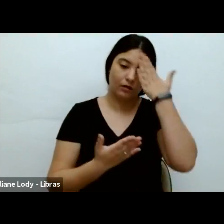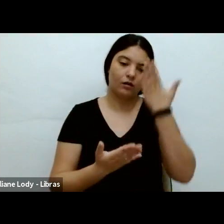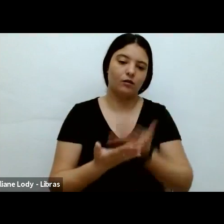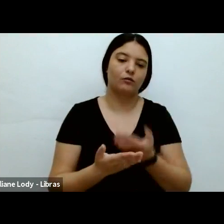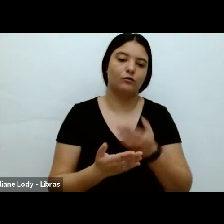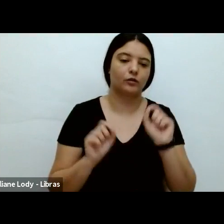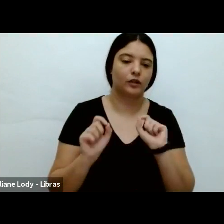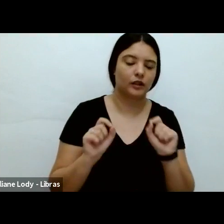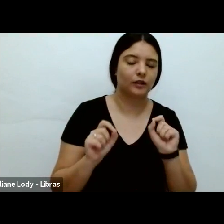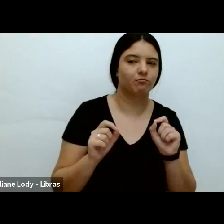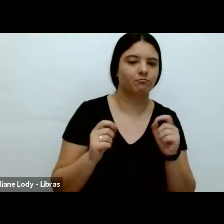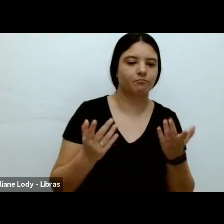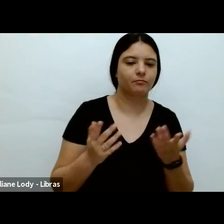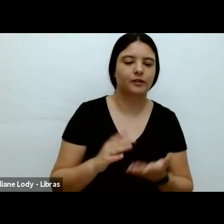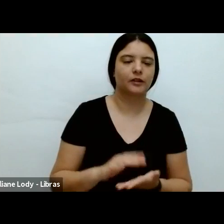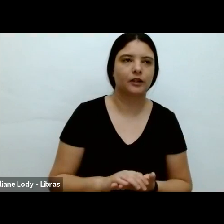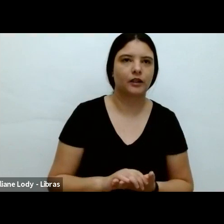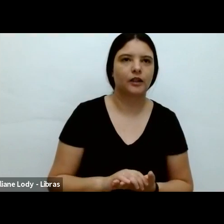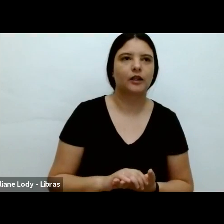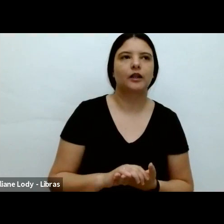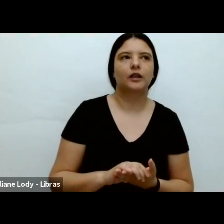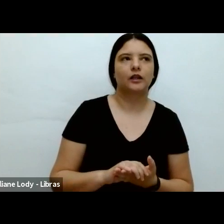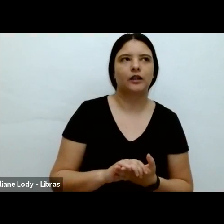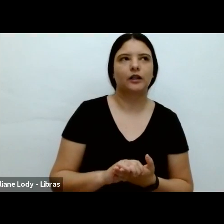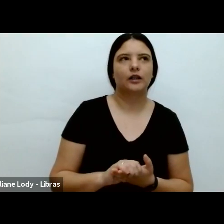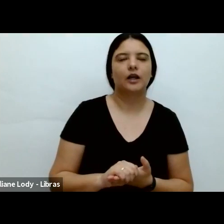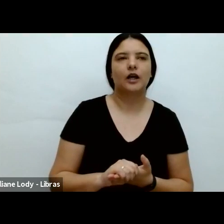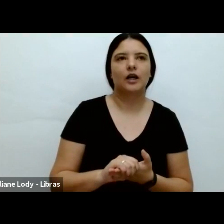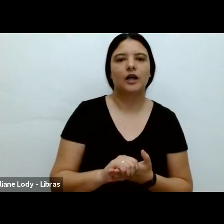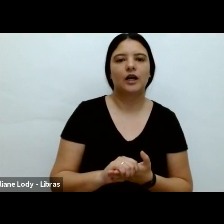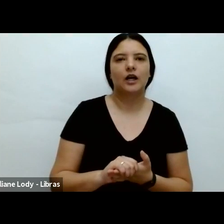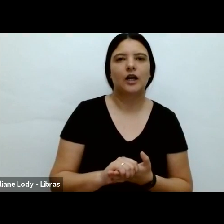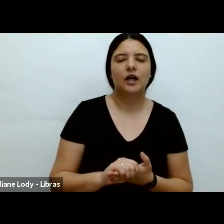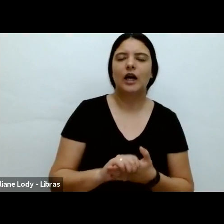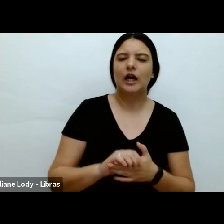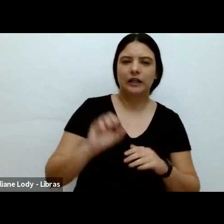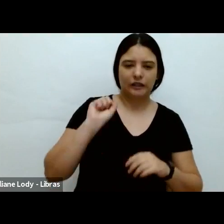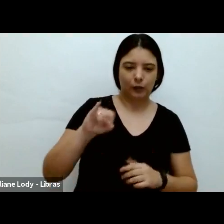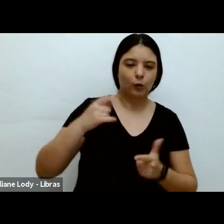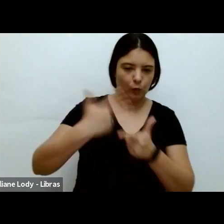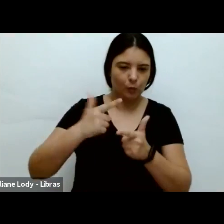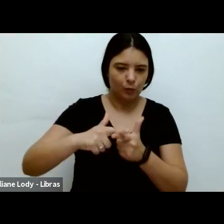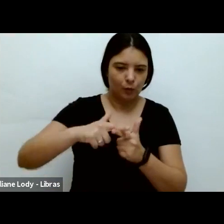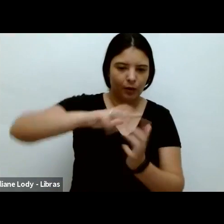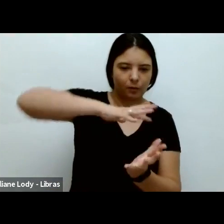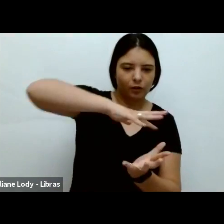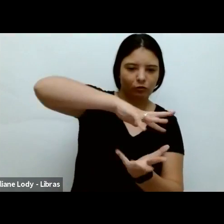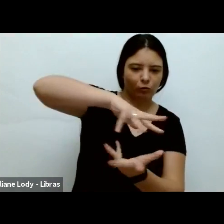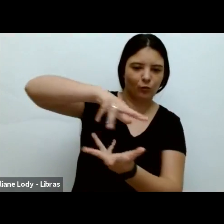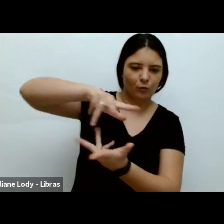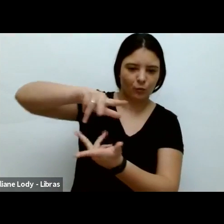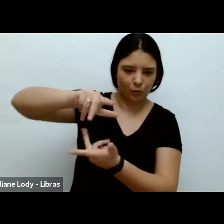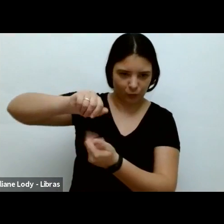mehow that the global so you with Nations with Nations, they don't with Nations. They don't have a clue with Nations. They don't have a